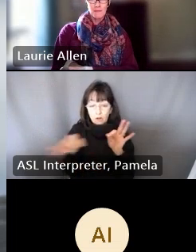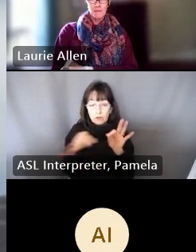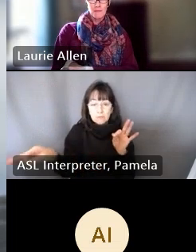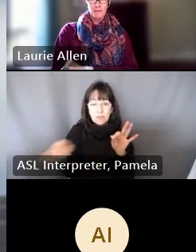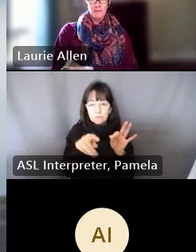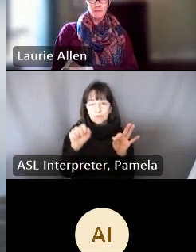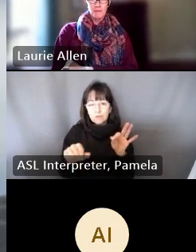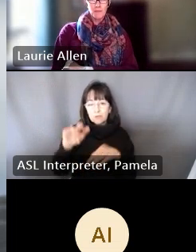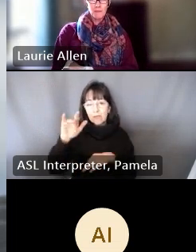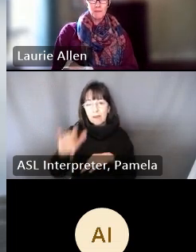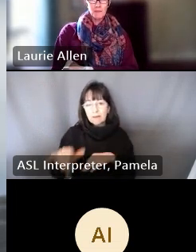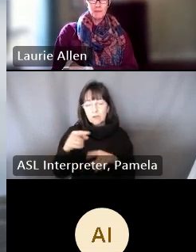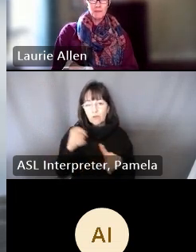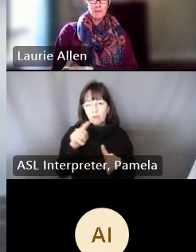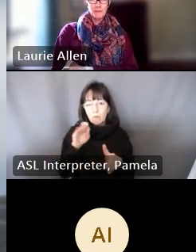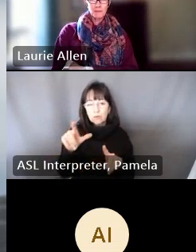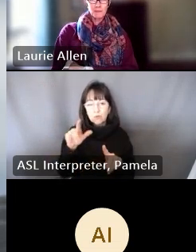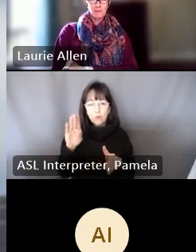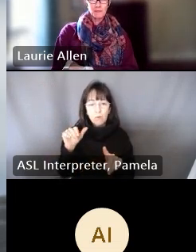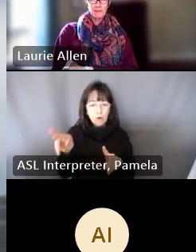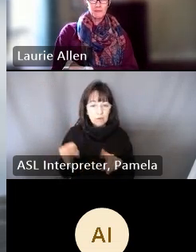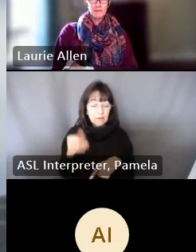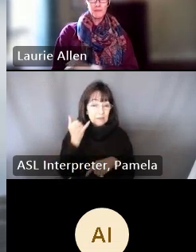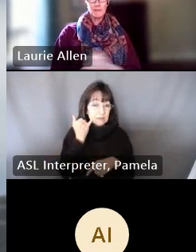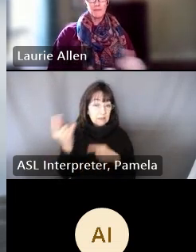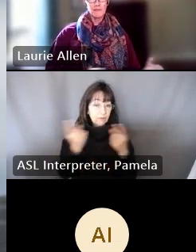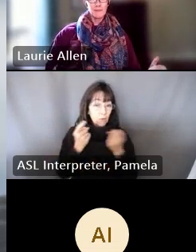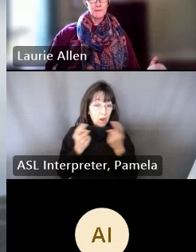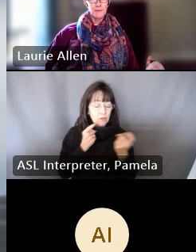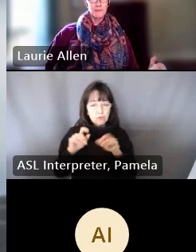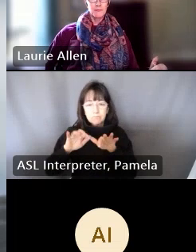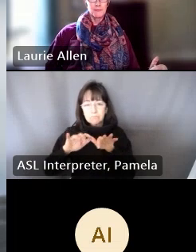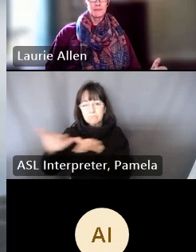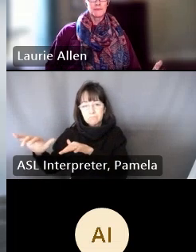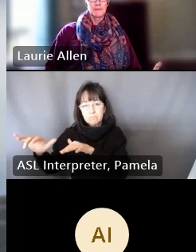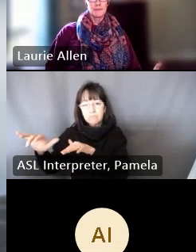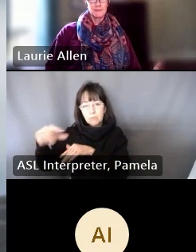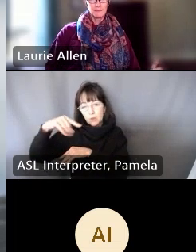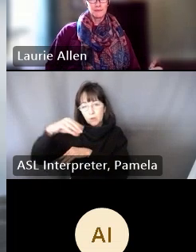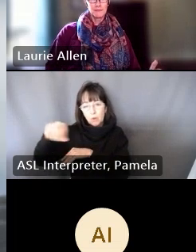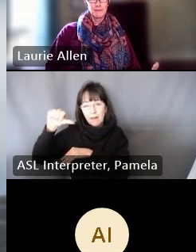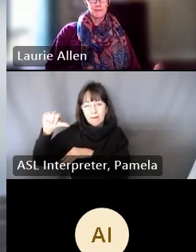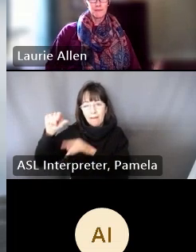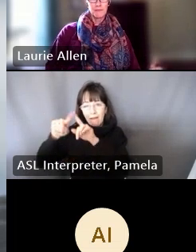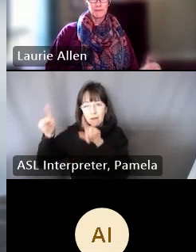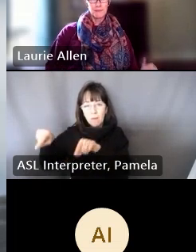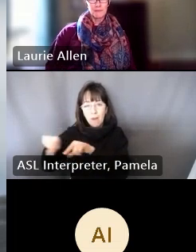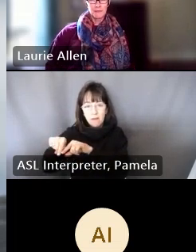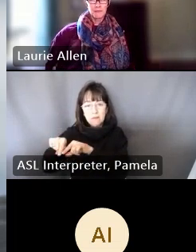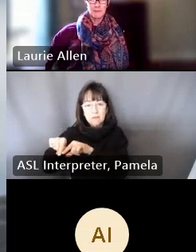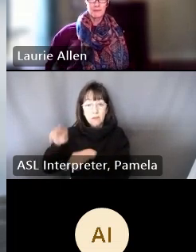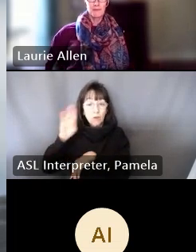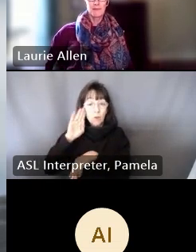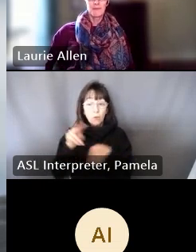If you have any questions, please enter them in the Q&A box. We will be referring to your questions at several points